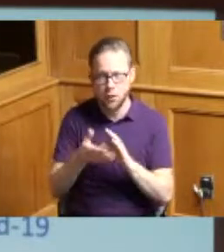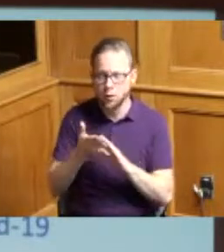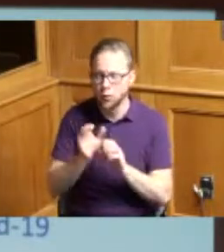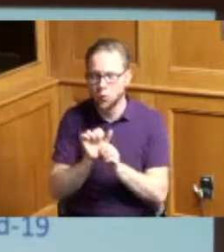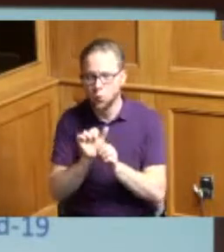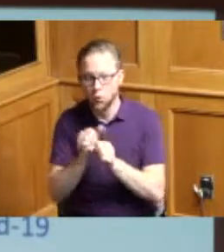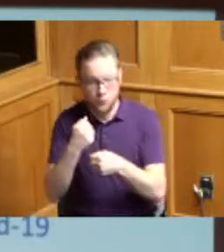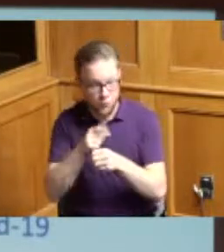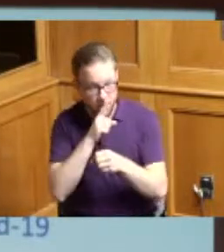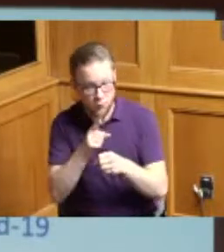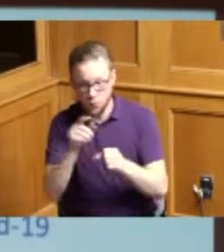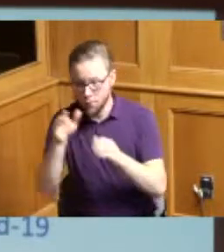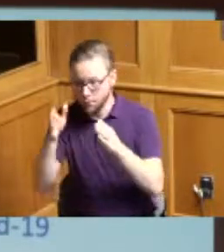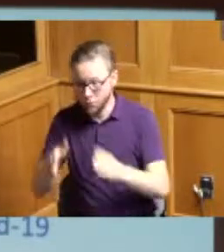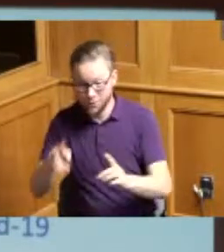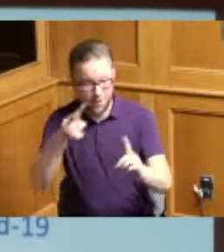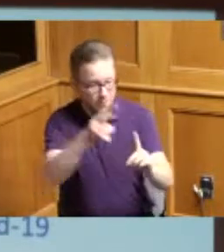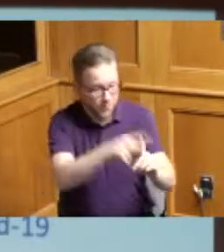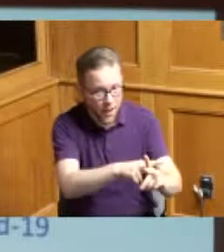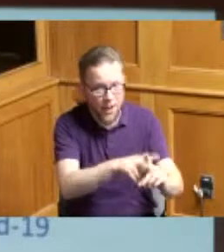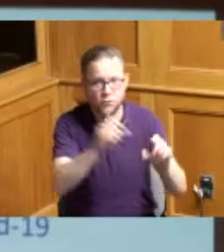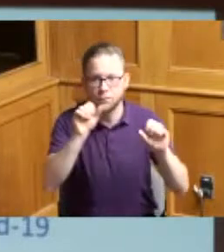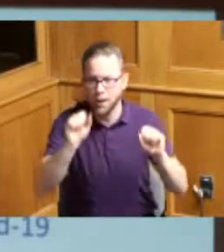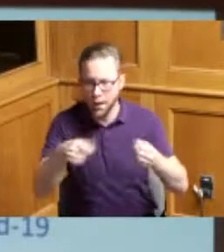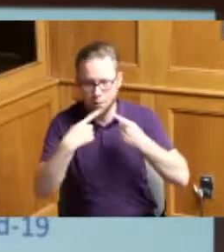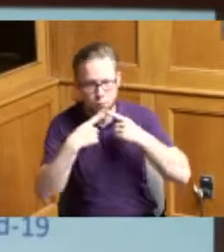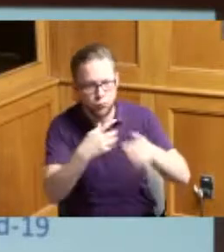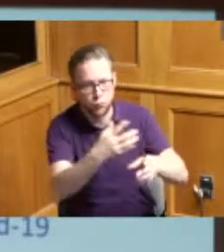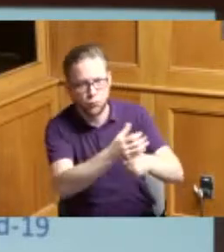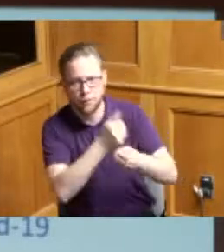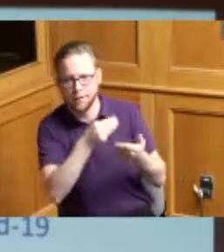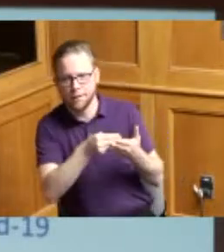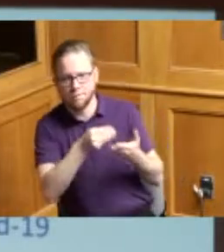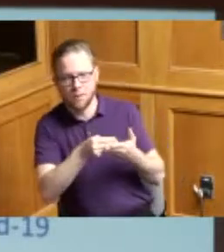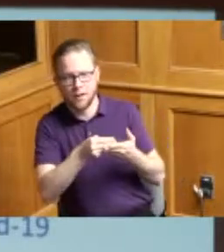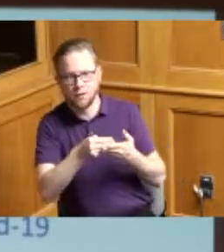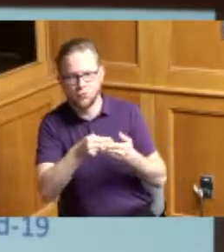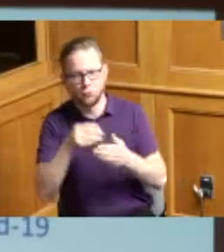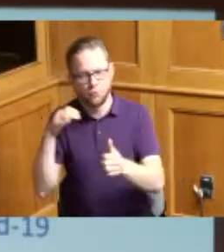receive the funding that they need to handle and take care of any rent utility assistance that they